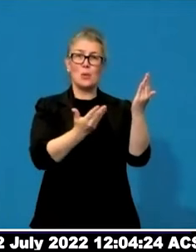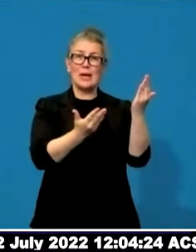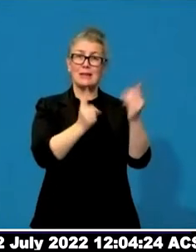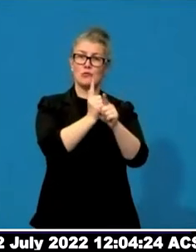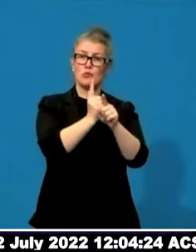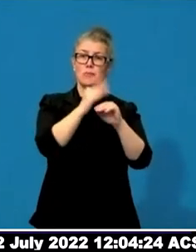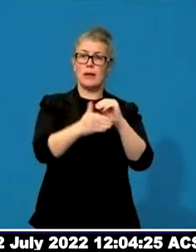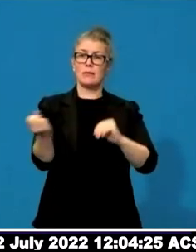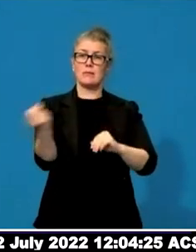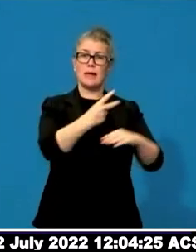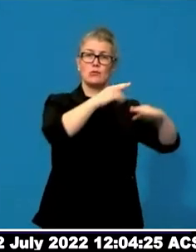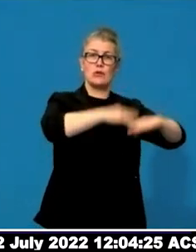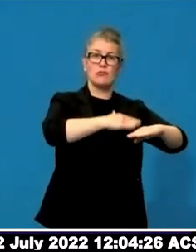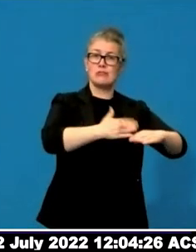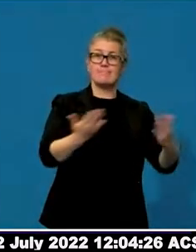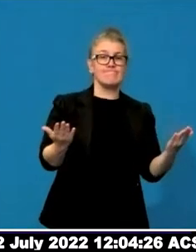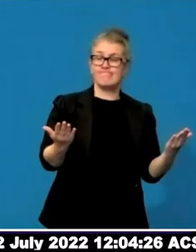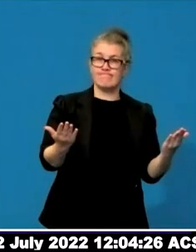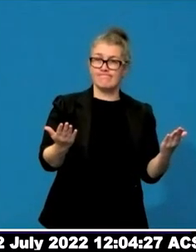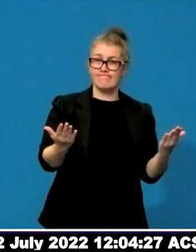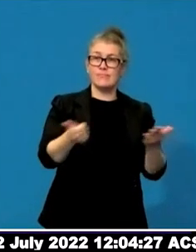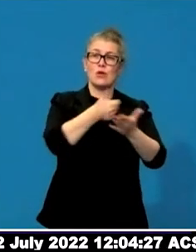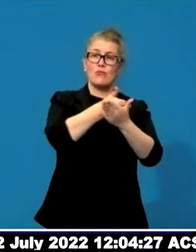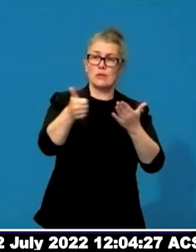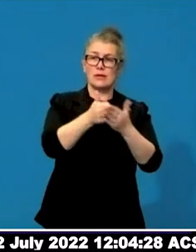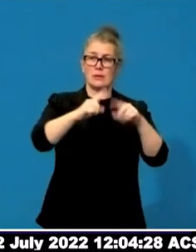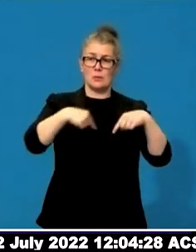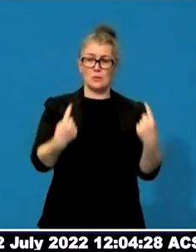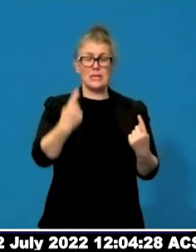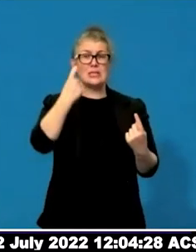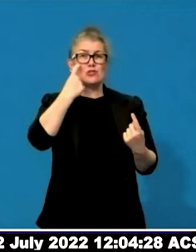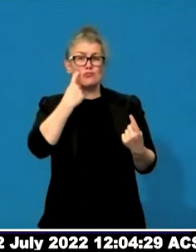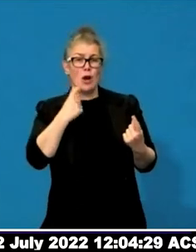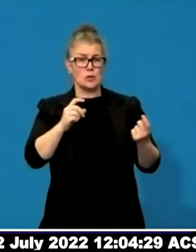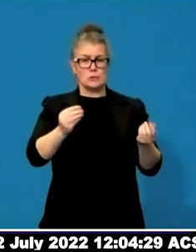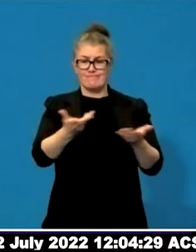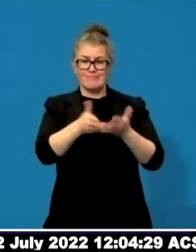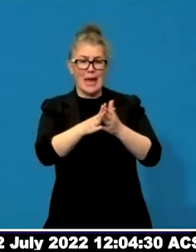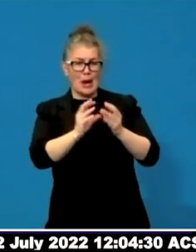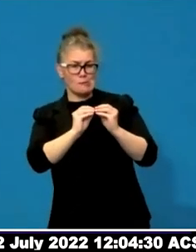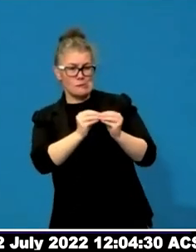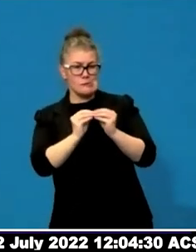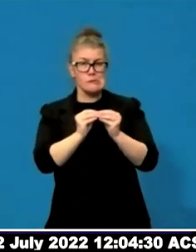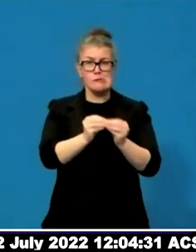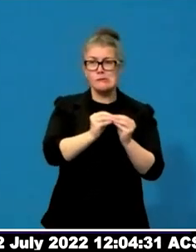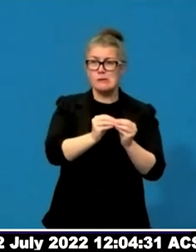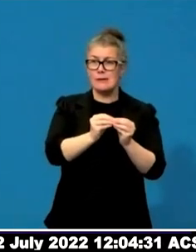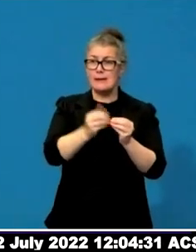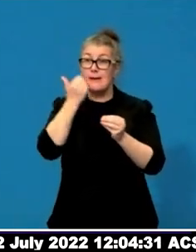And so we're often trying to manoeuvre around people's day-to-day services